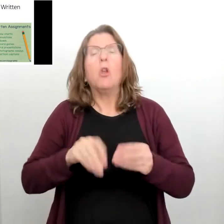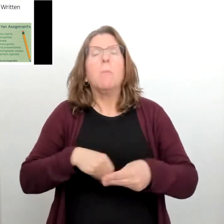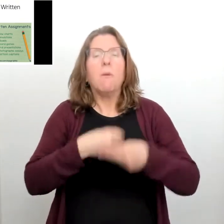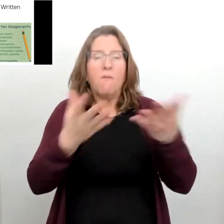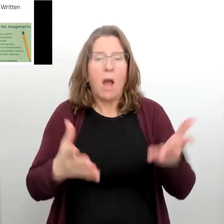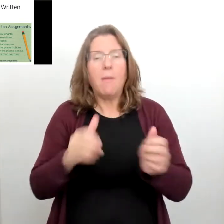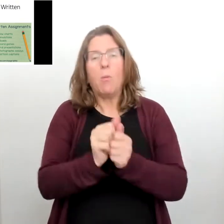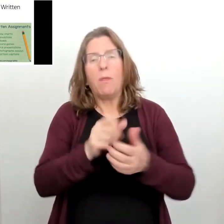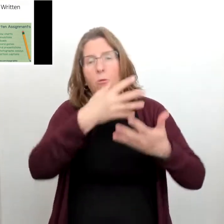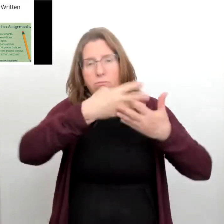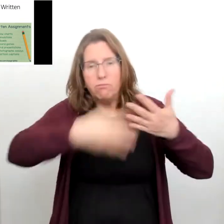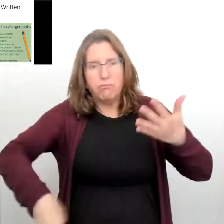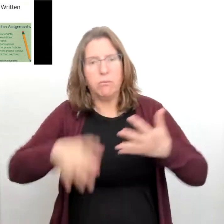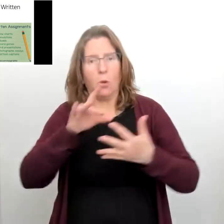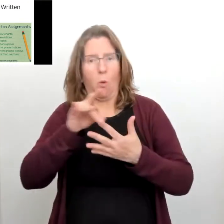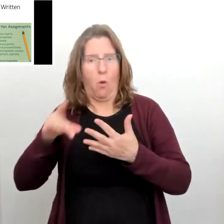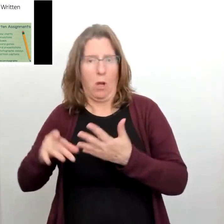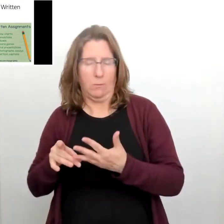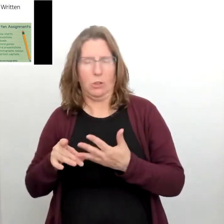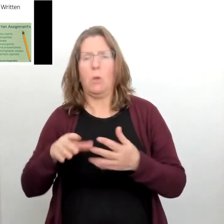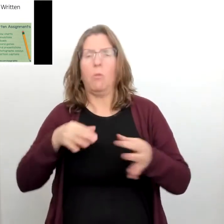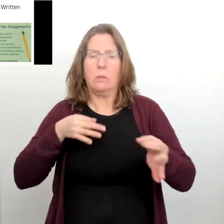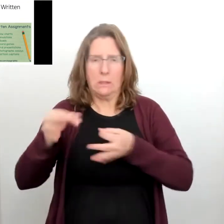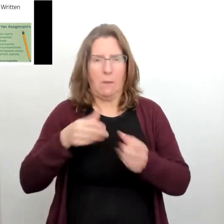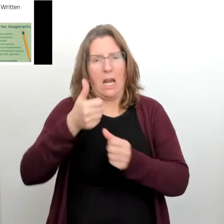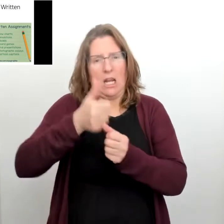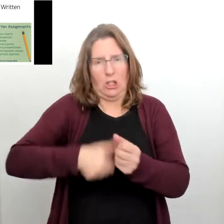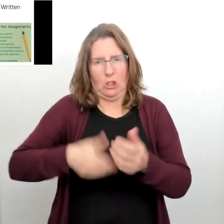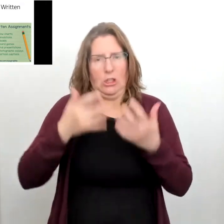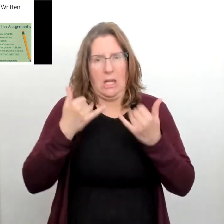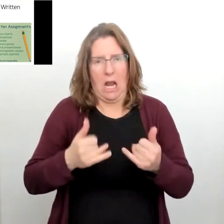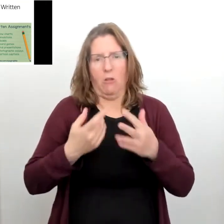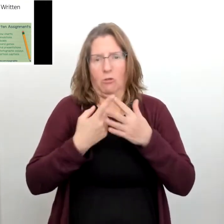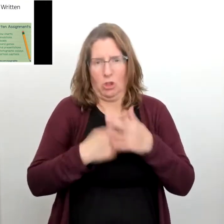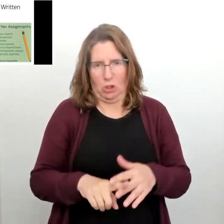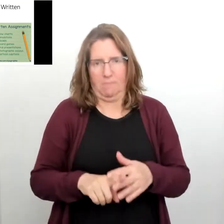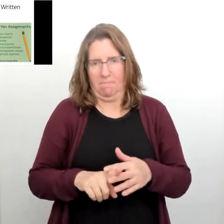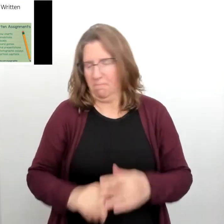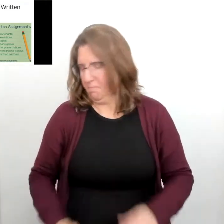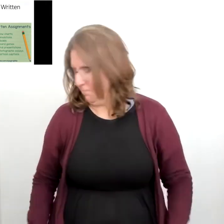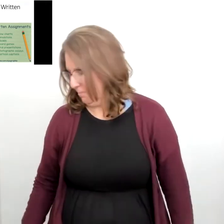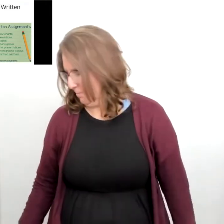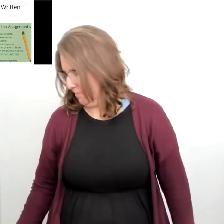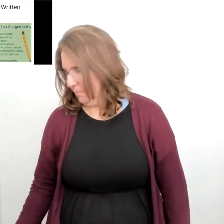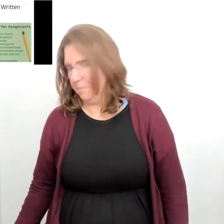Product options that can be created in lieu of written text. We'll touch on each activity.